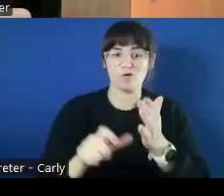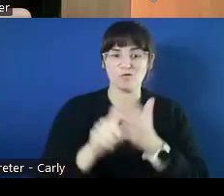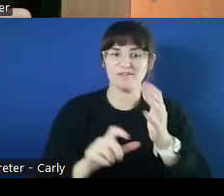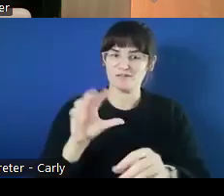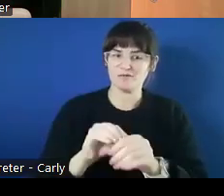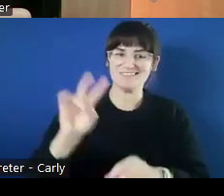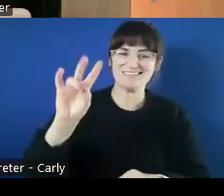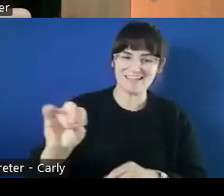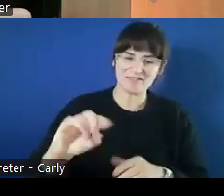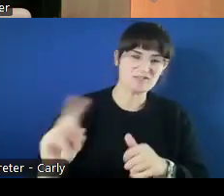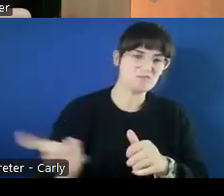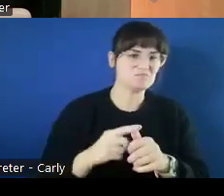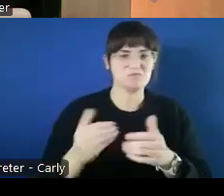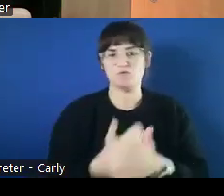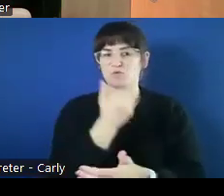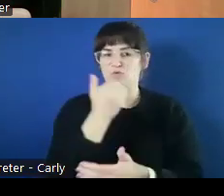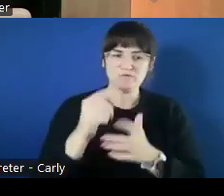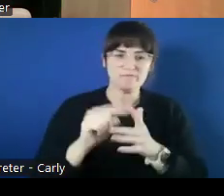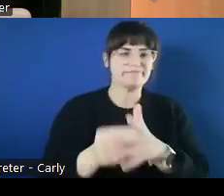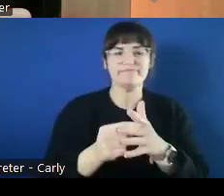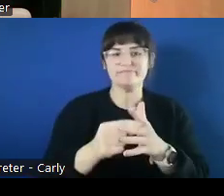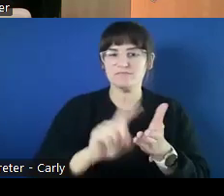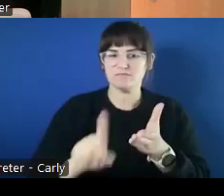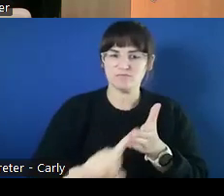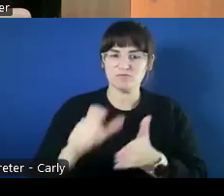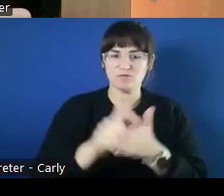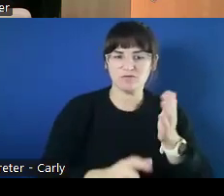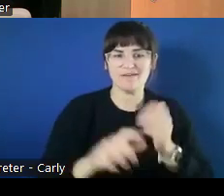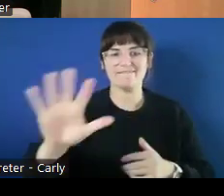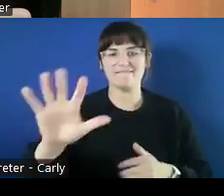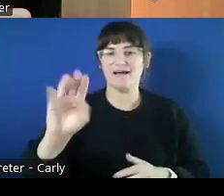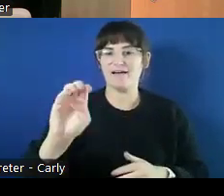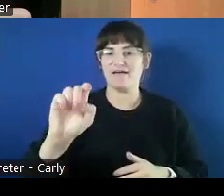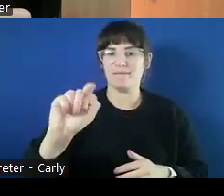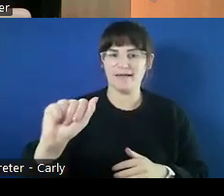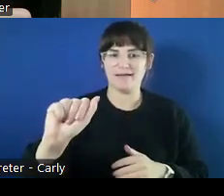presented the results of his work at both national and international conferences his talk today will